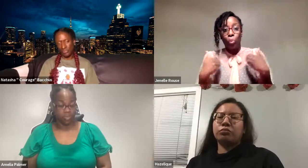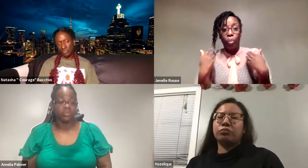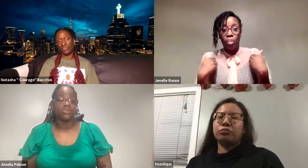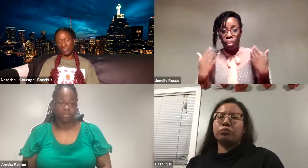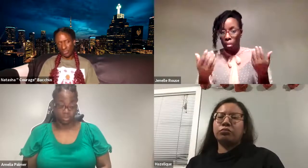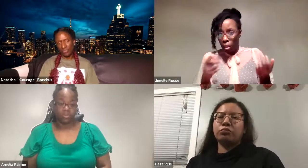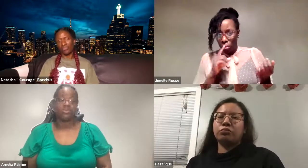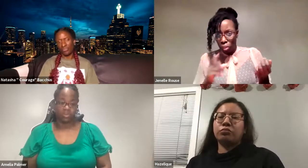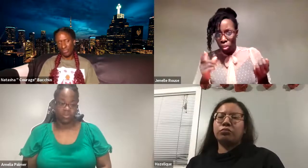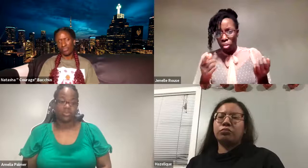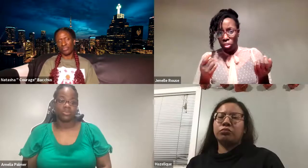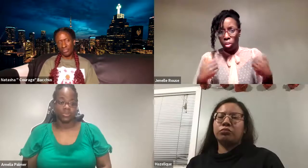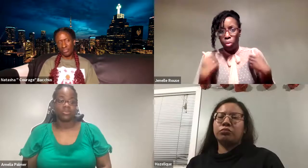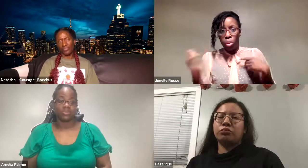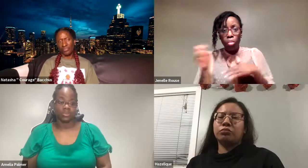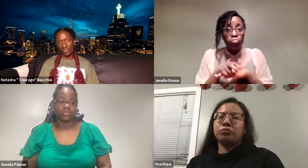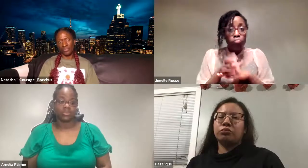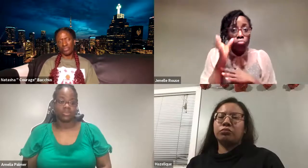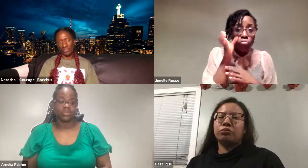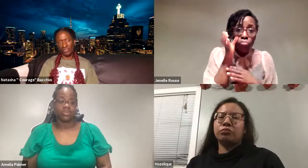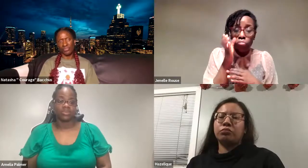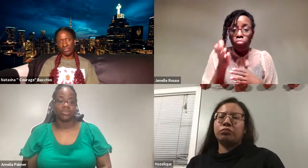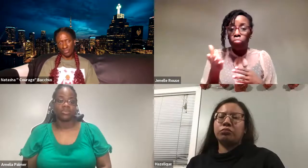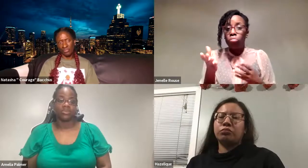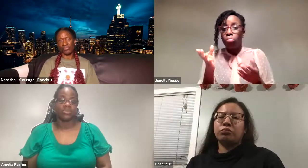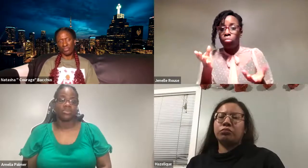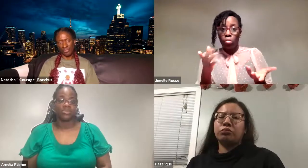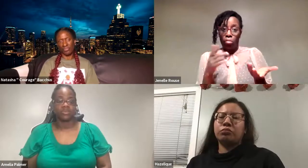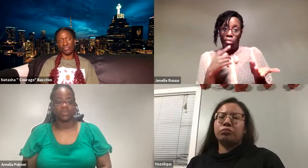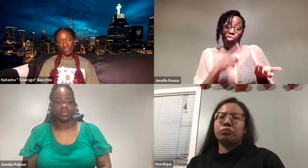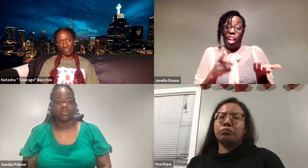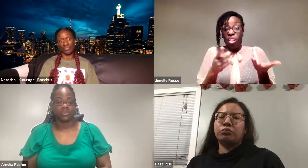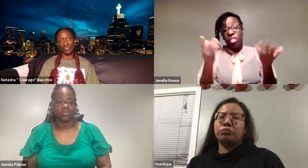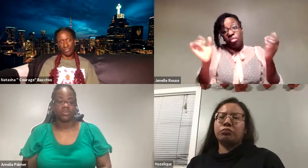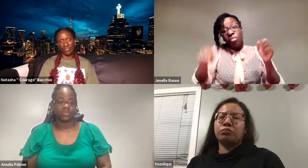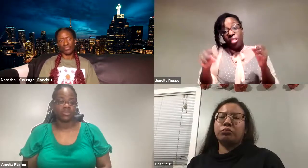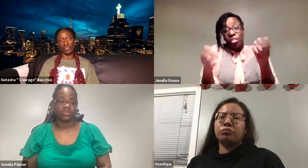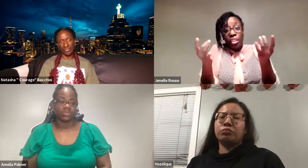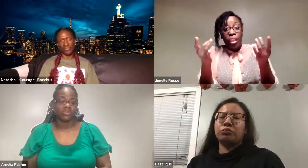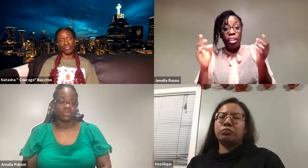exposure is so important for youth says jenelle. i don't know if there's anyone here watching